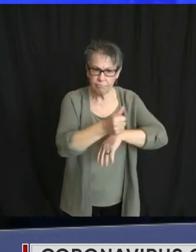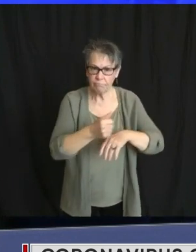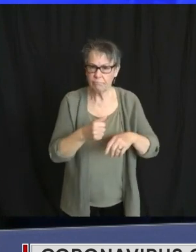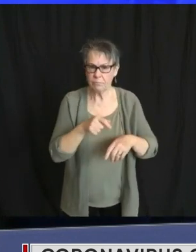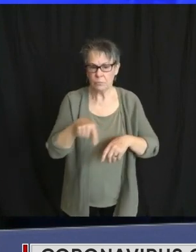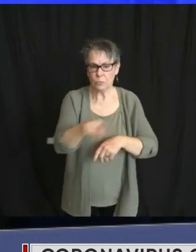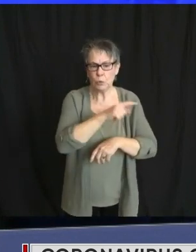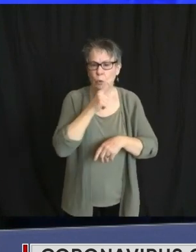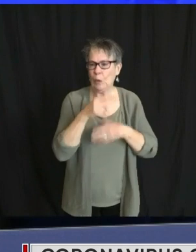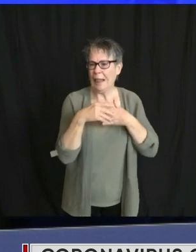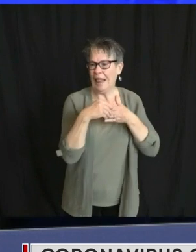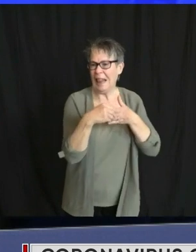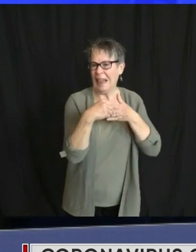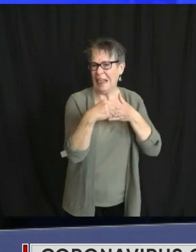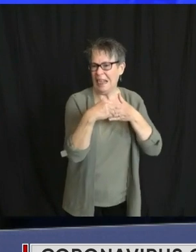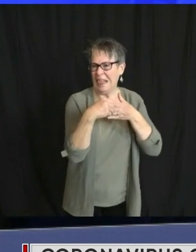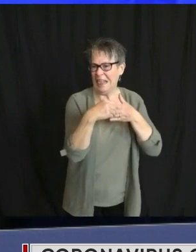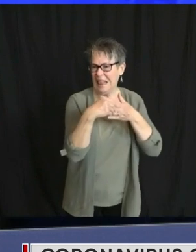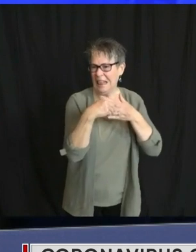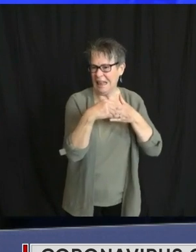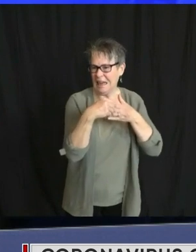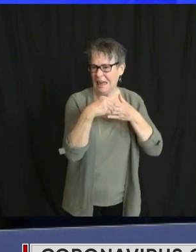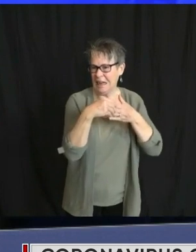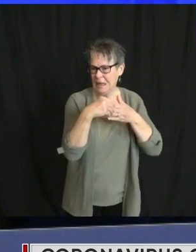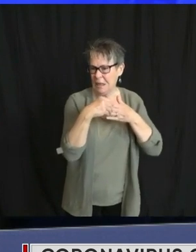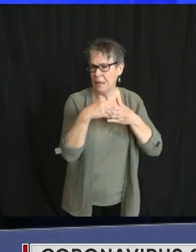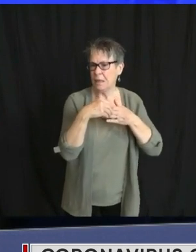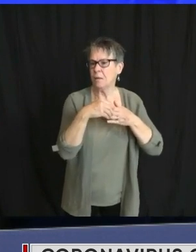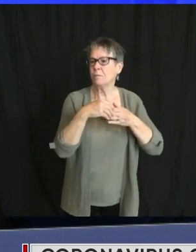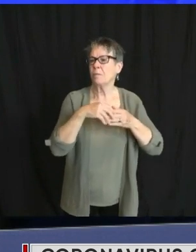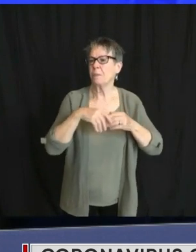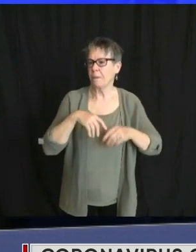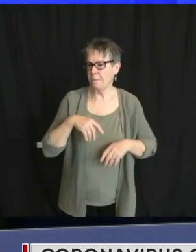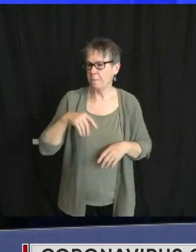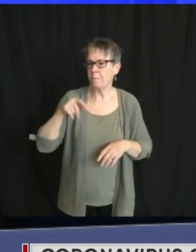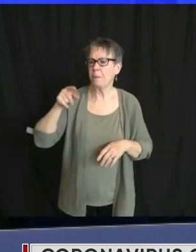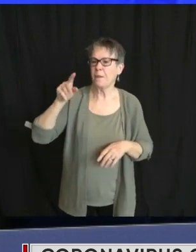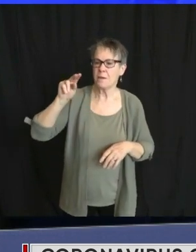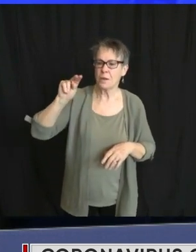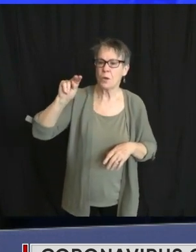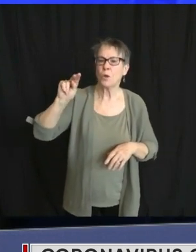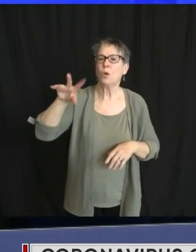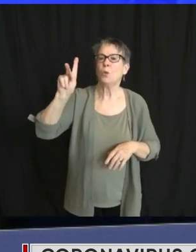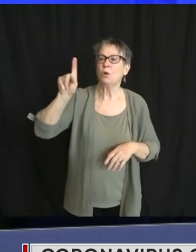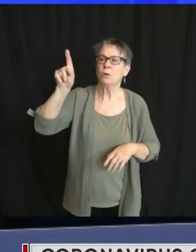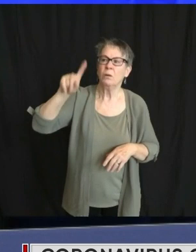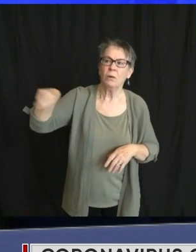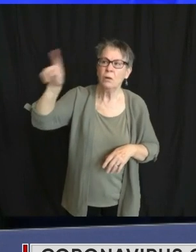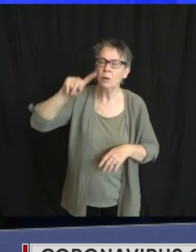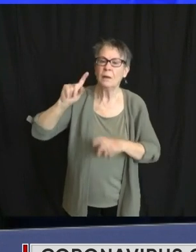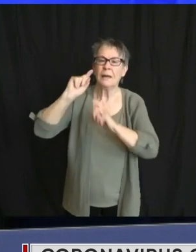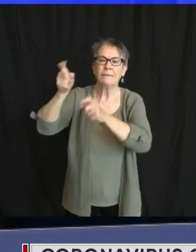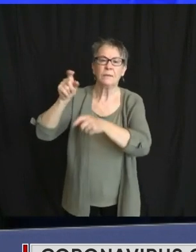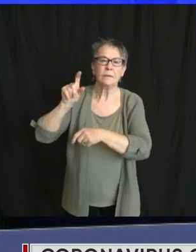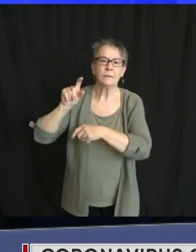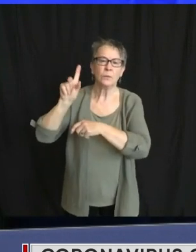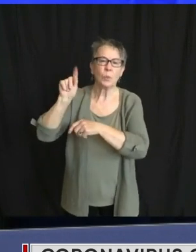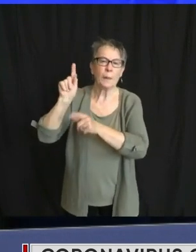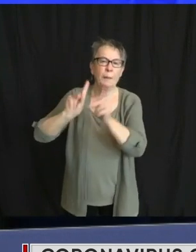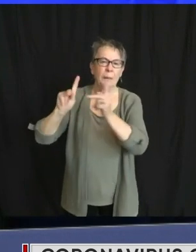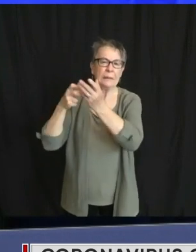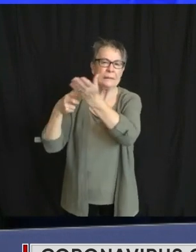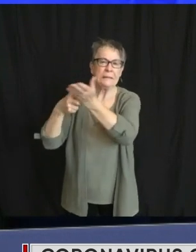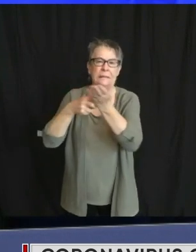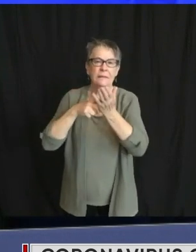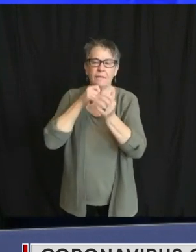WERE CITED FOR EO VIOLATIONS.